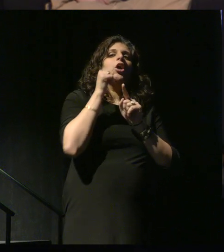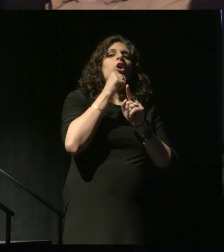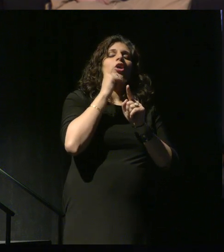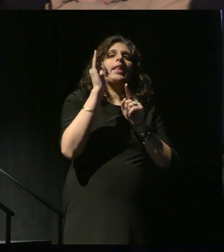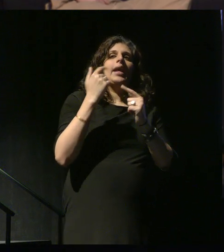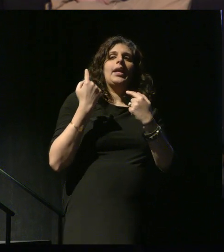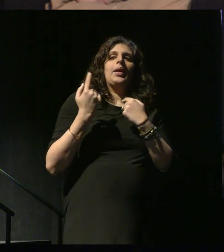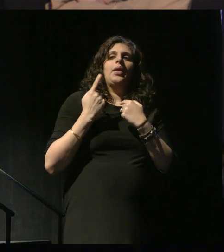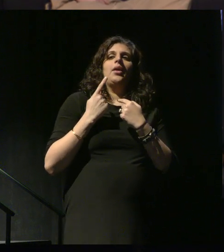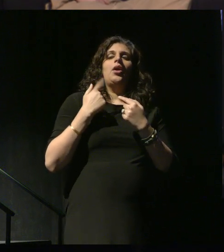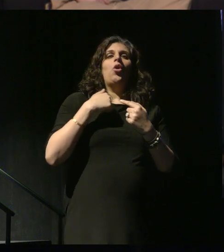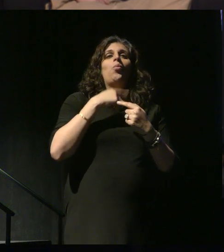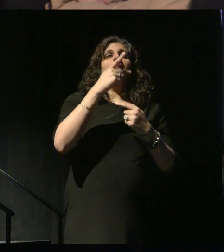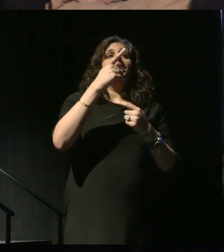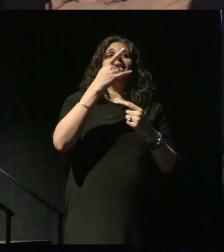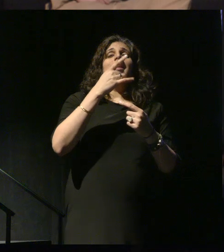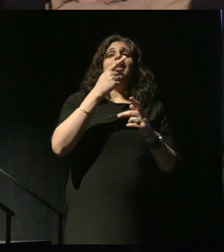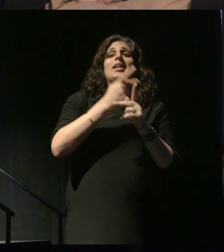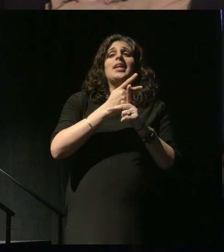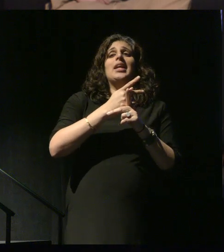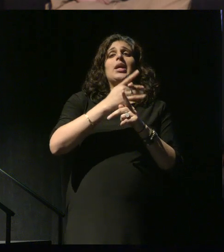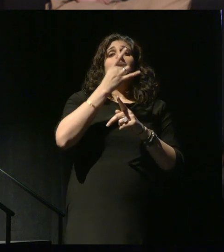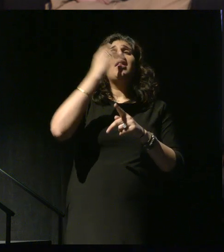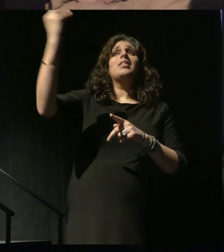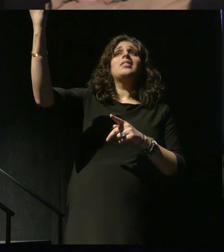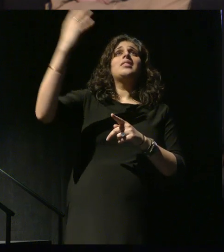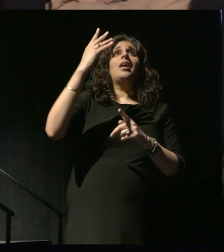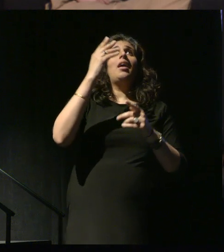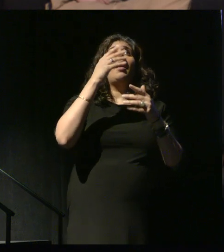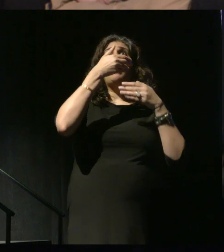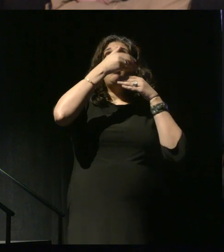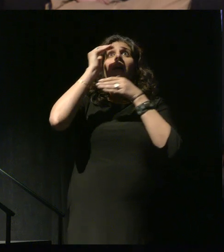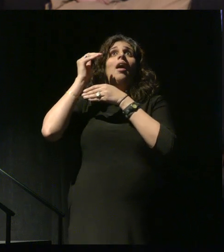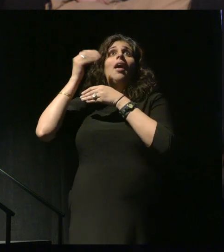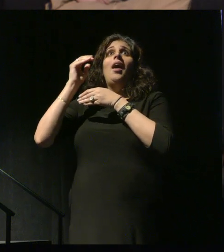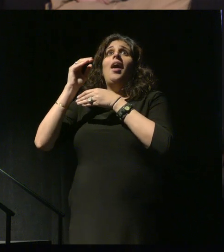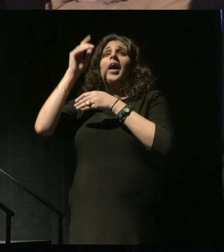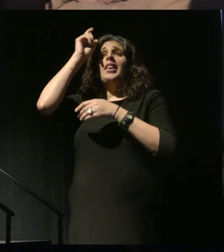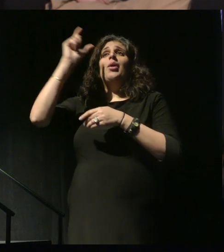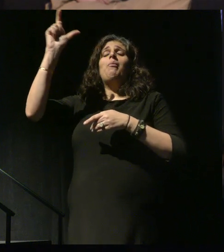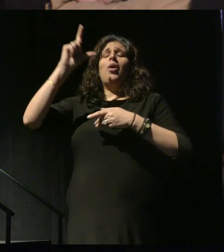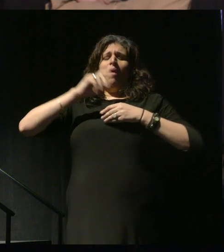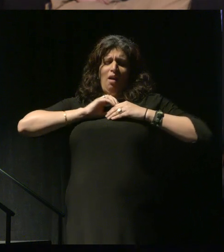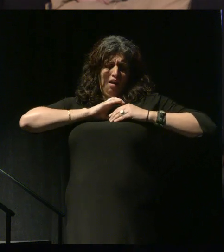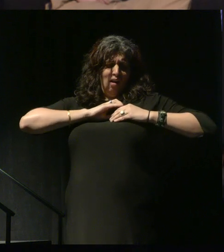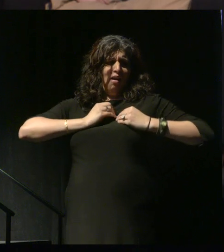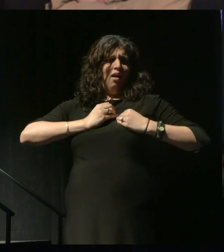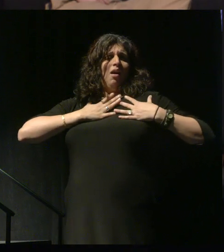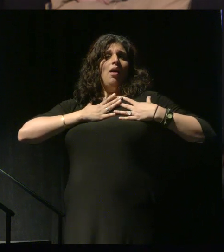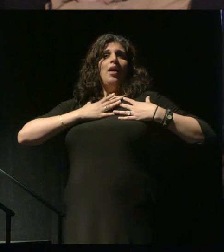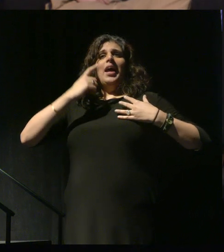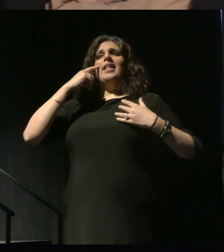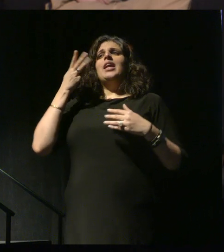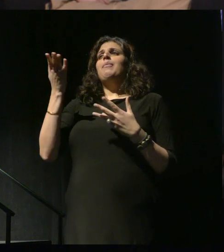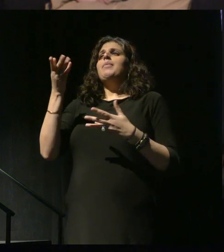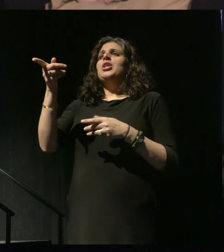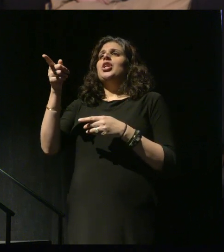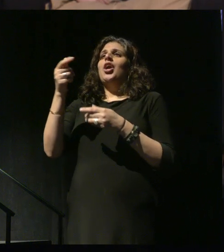We keep the sun in our eyes and the moon in our chests. And you, I think maybe you're a moth attracted to all